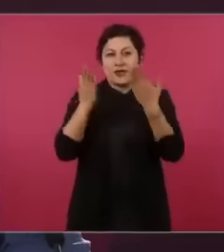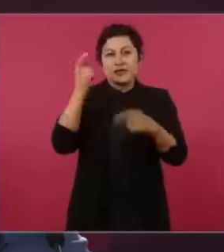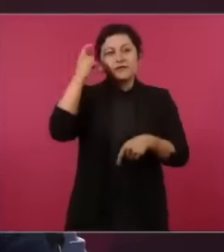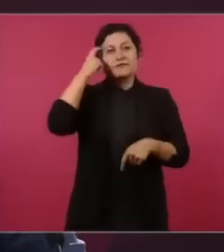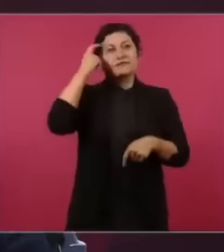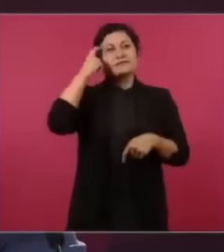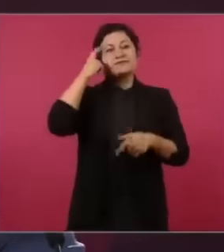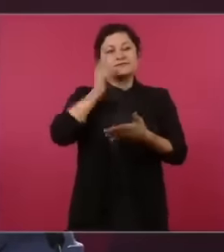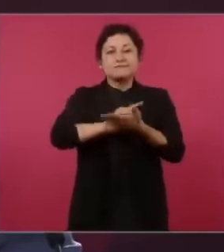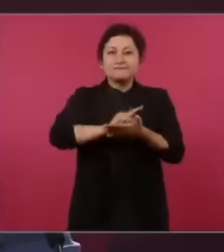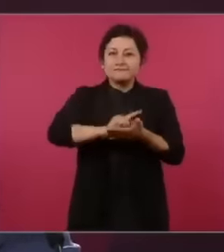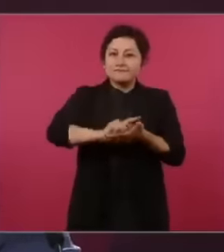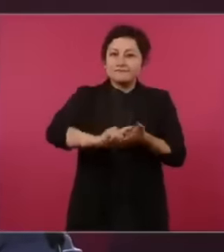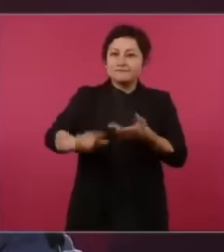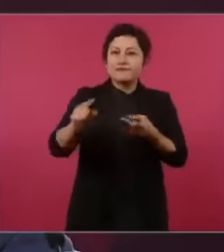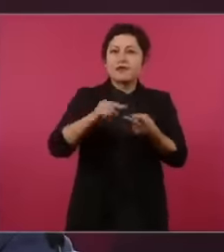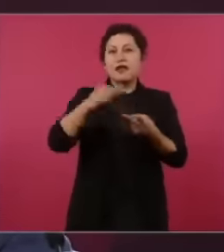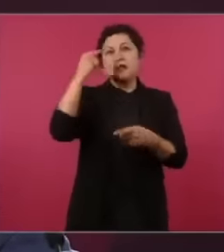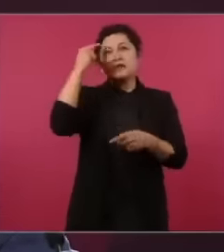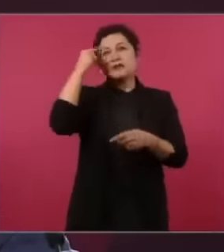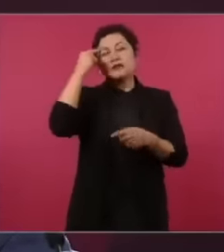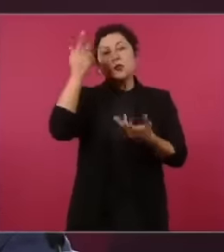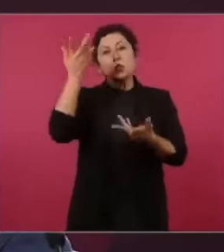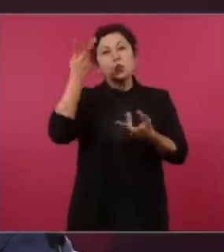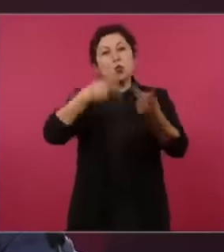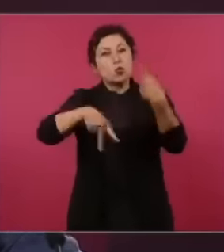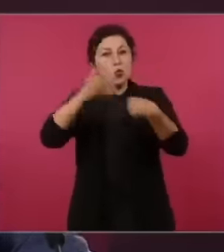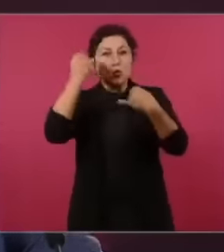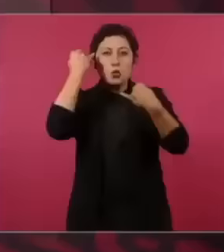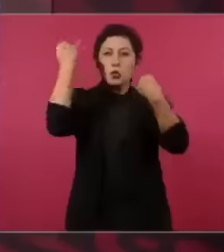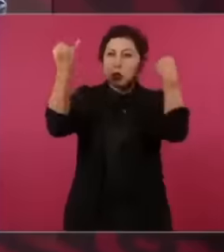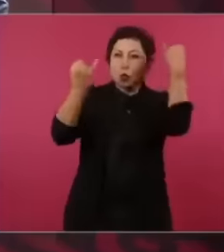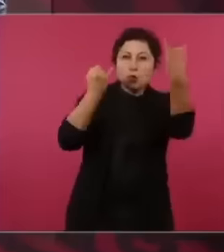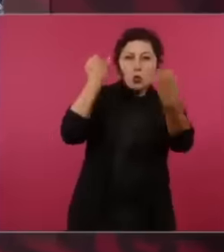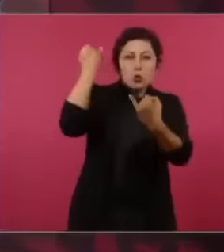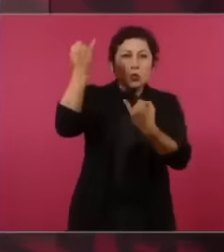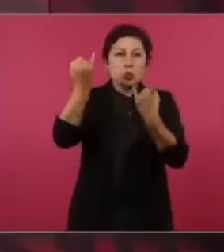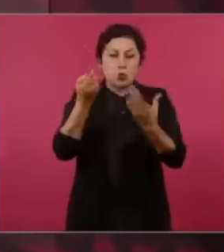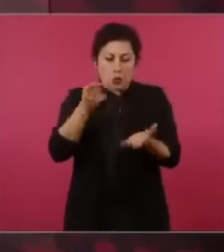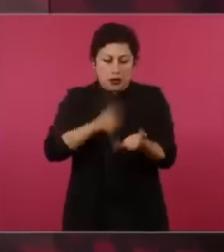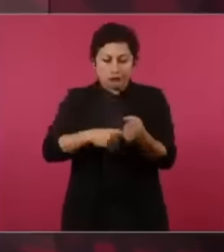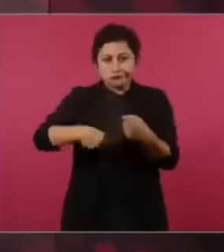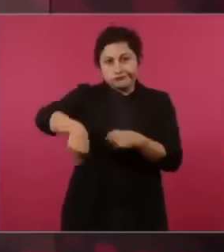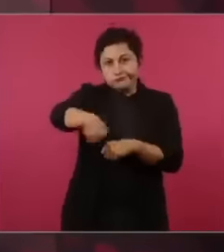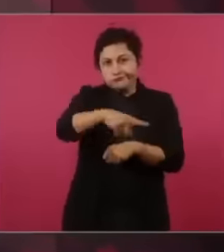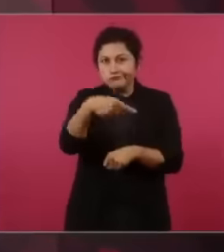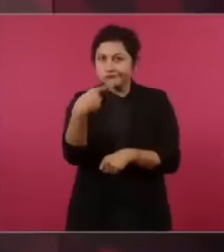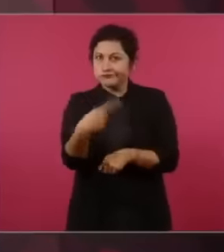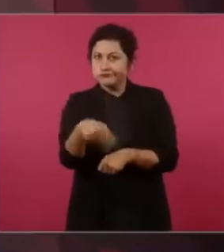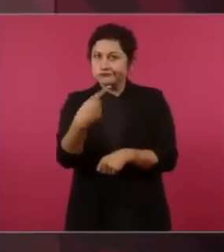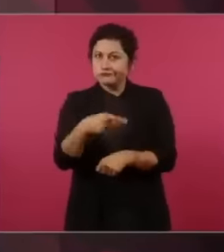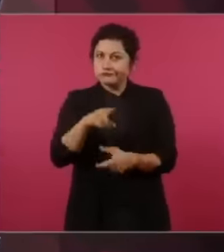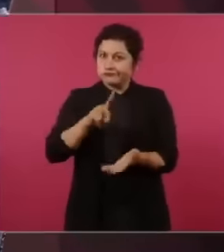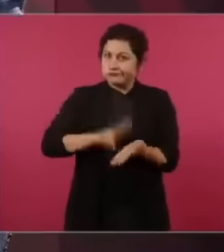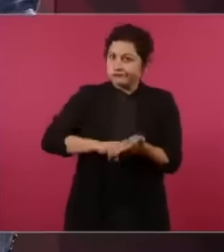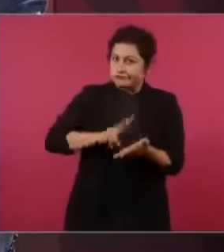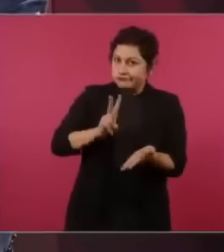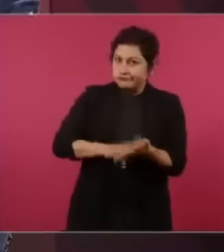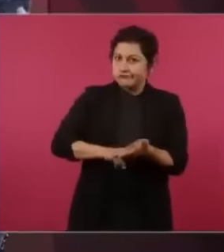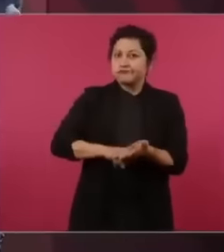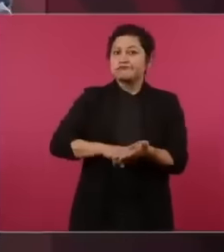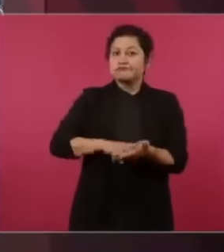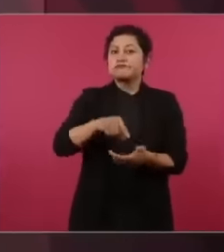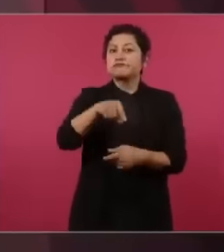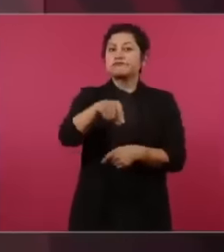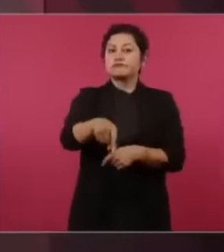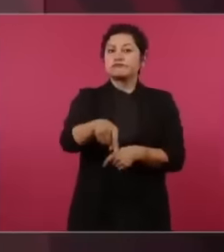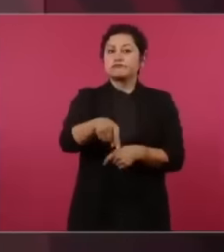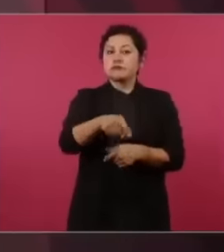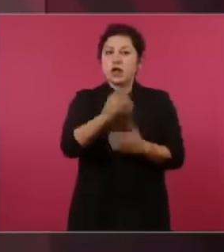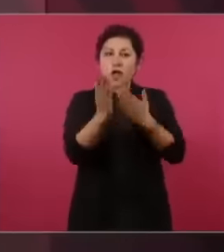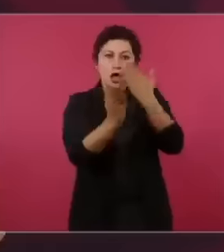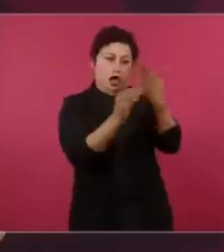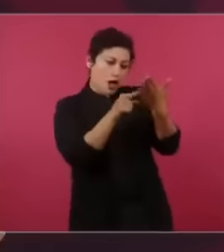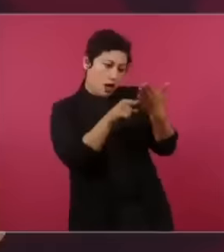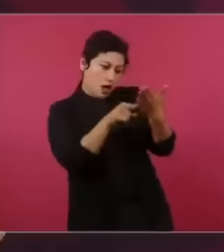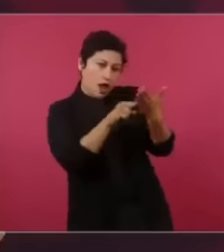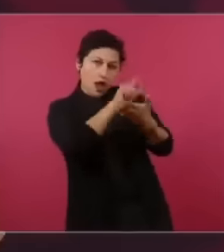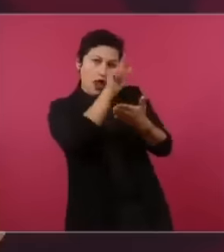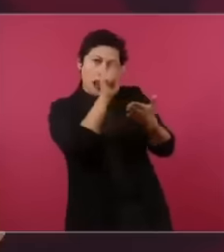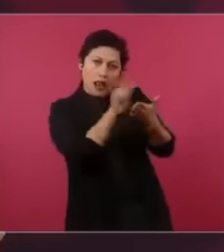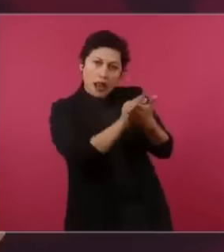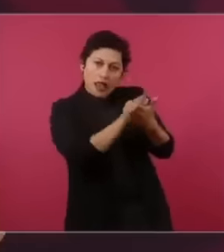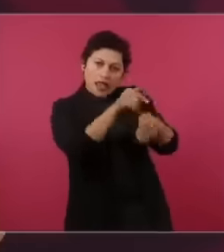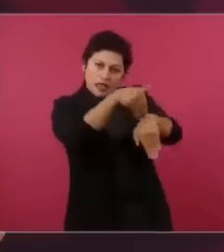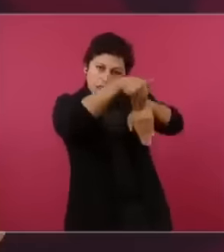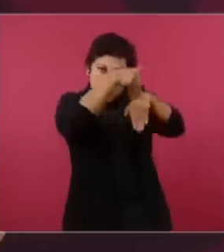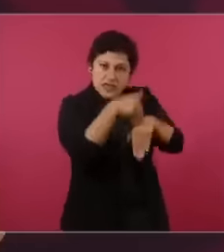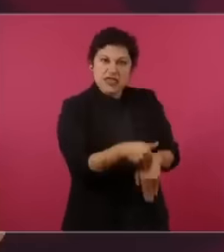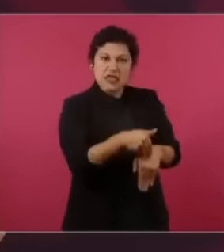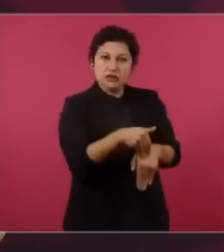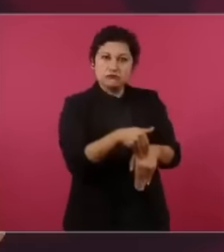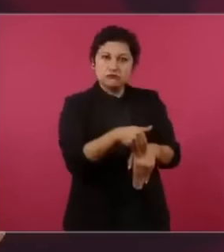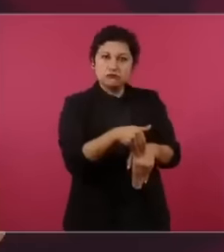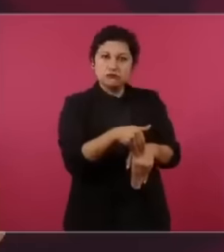ideals of putting into practice the maxim that nothing outside the law and no one above the law,